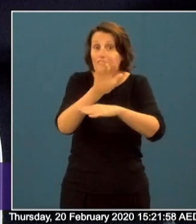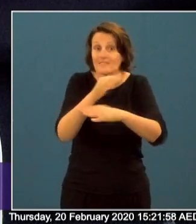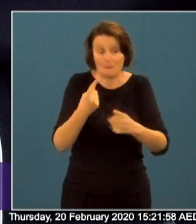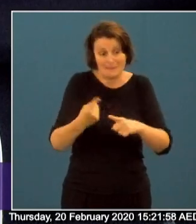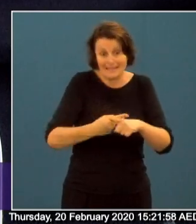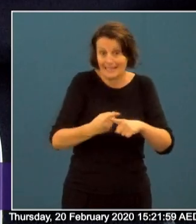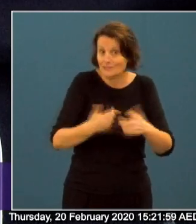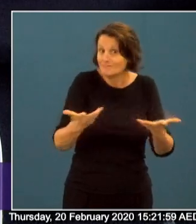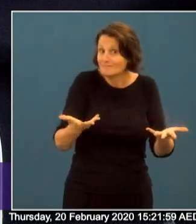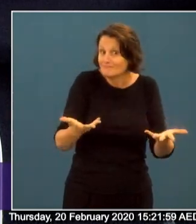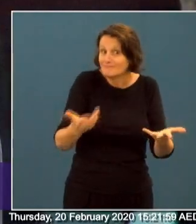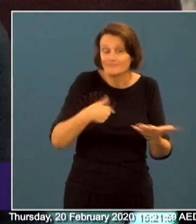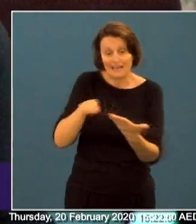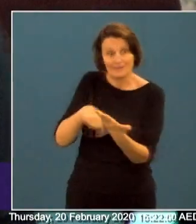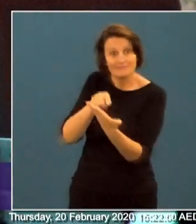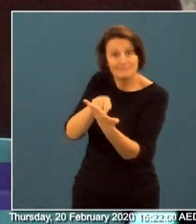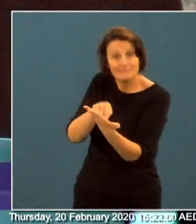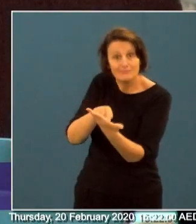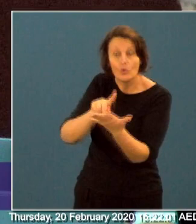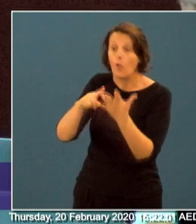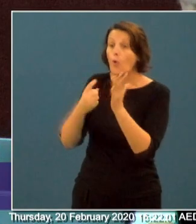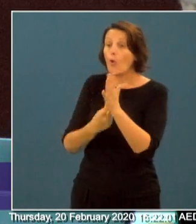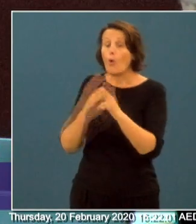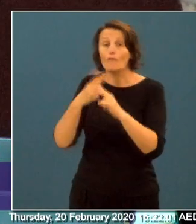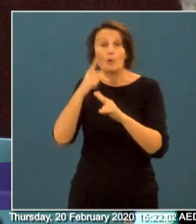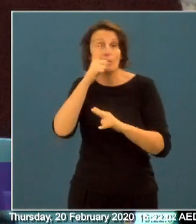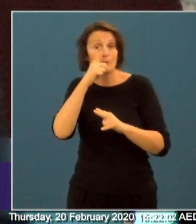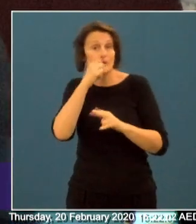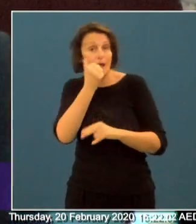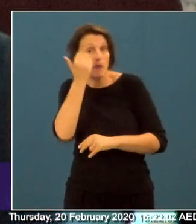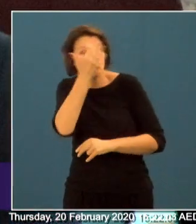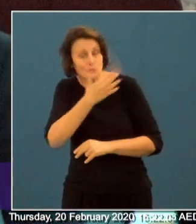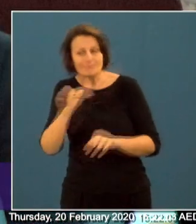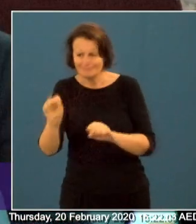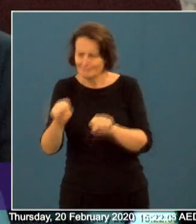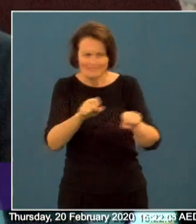And people from First Nations communities. Absolutely. Absolutely.